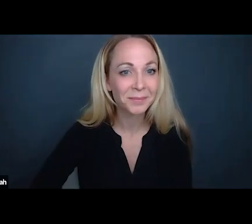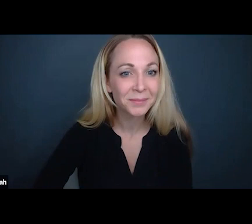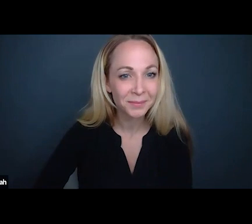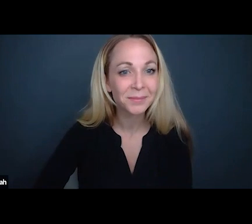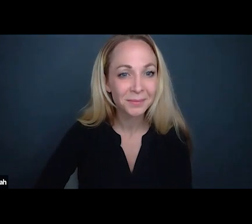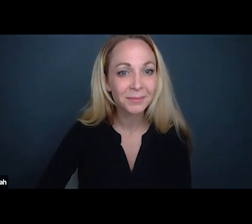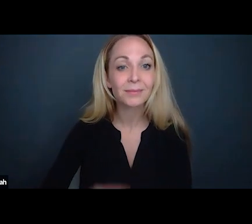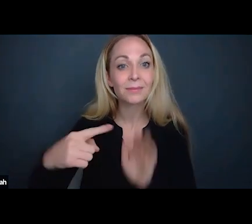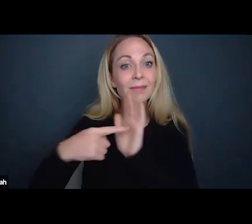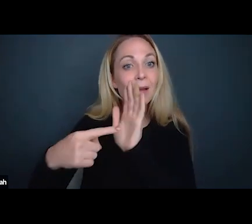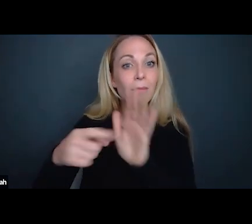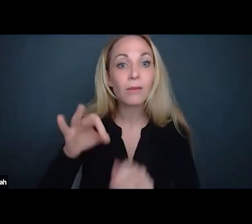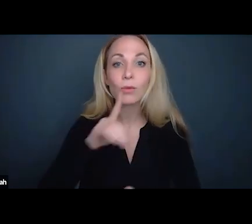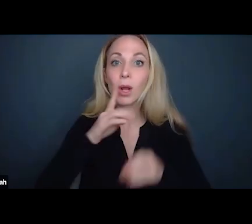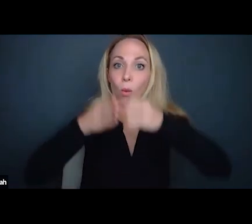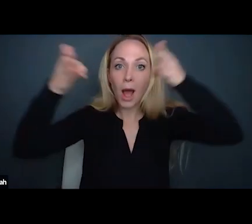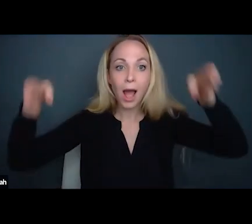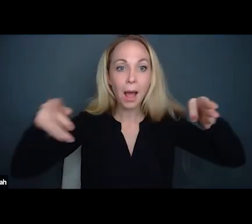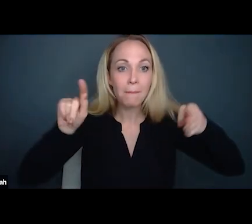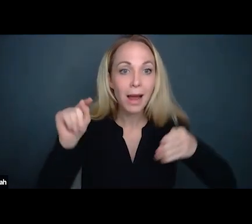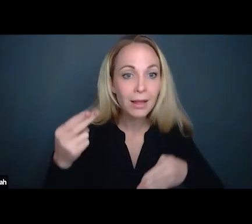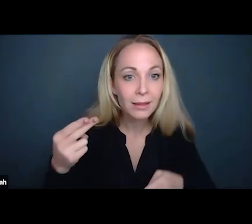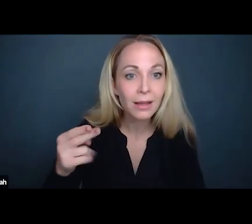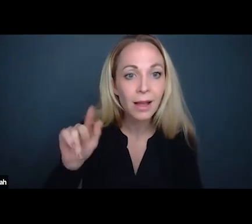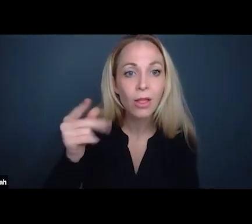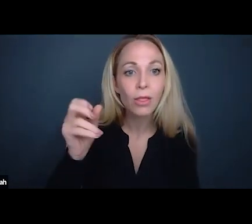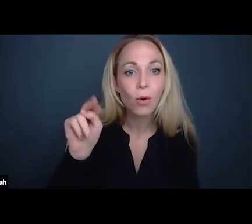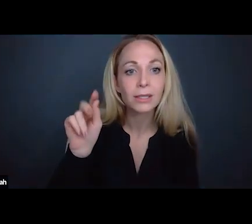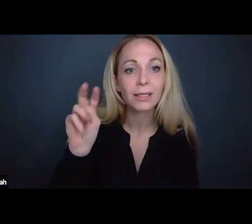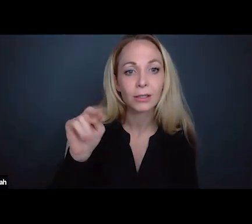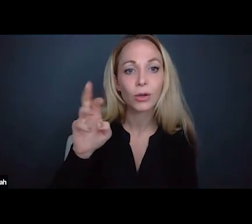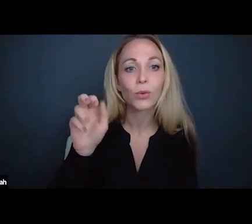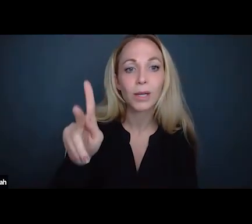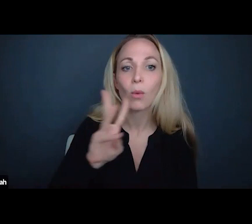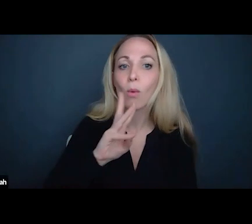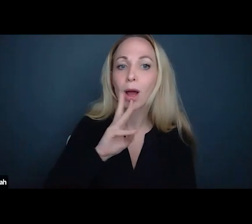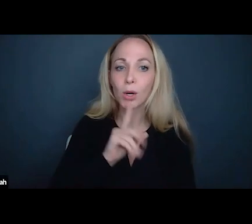An example of a really wide pathway here is at Thornton Creek Water Quality Channel in